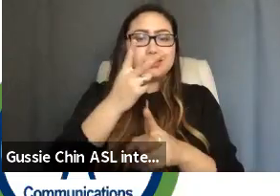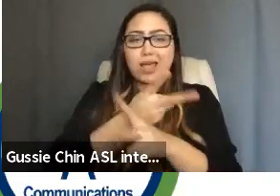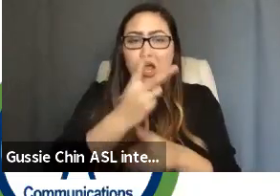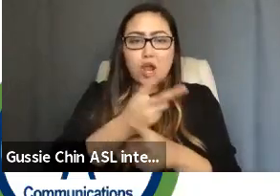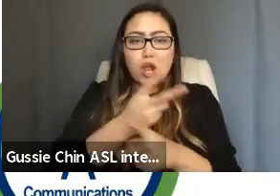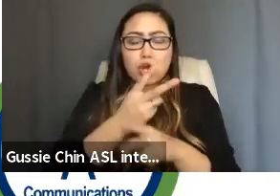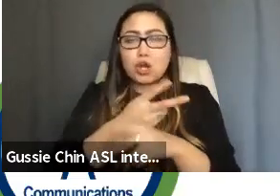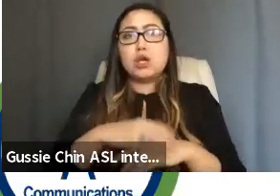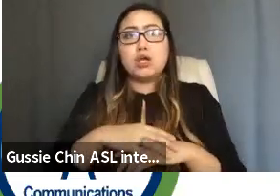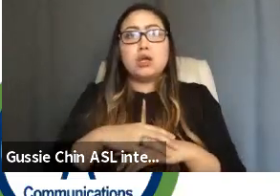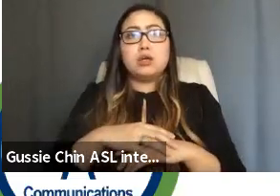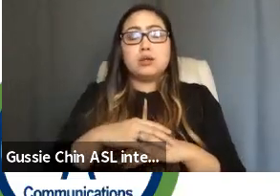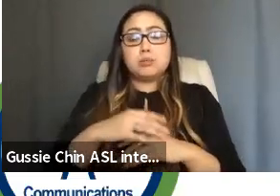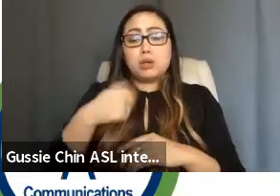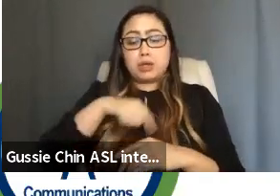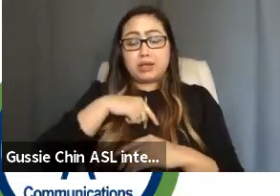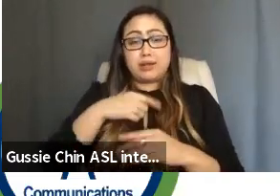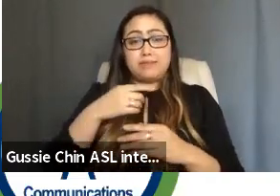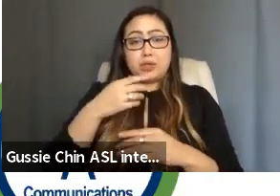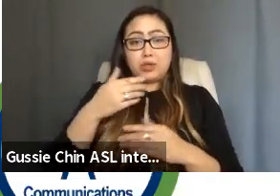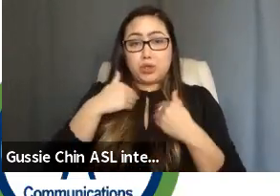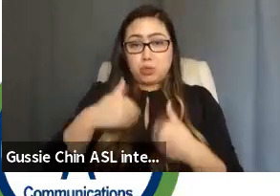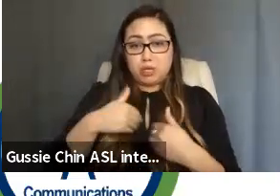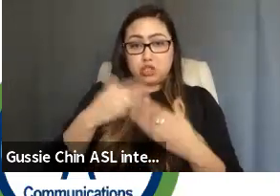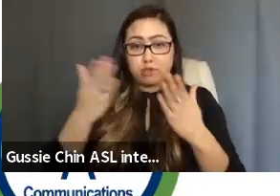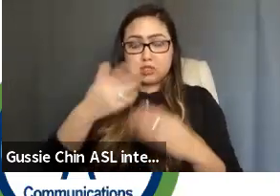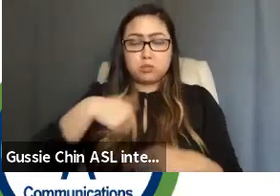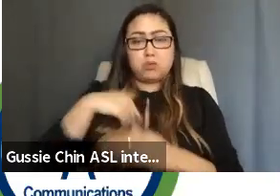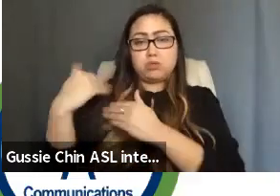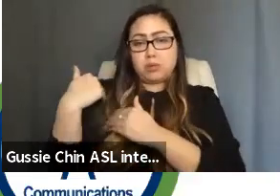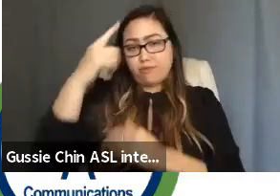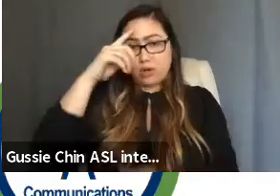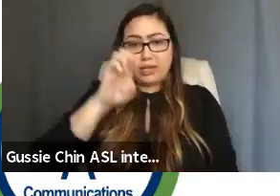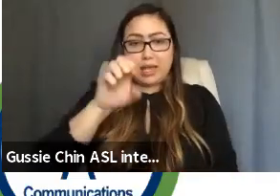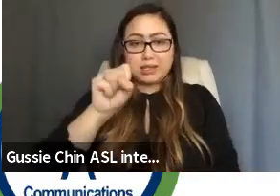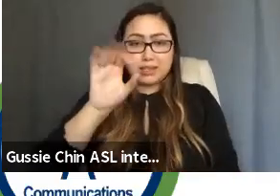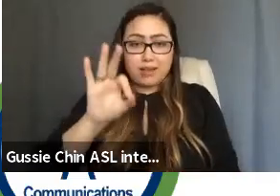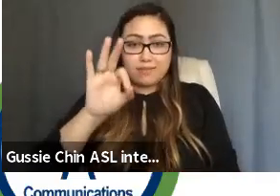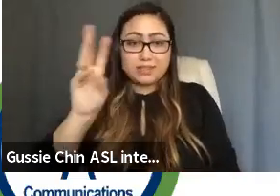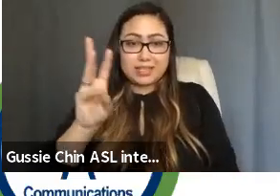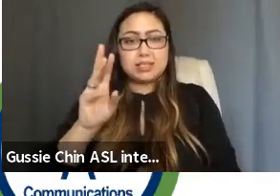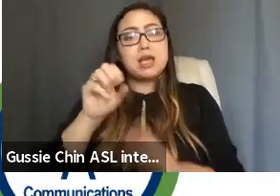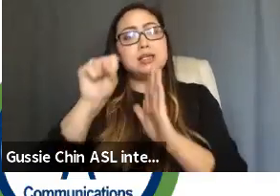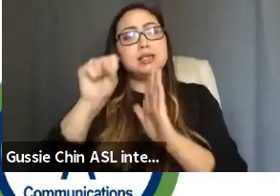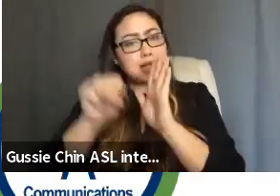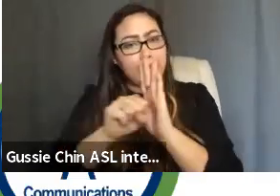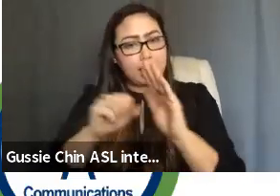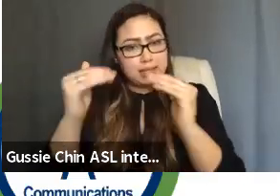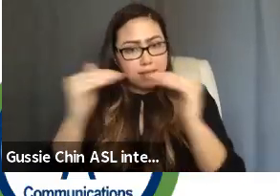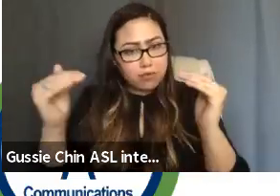Services, we are responsible for the coordination of ESF 6 at the state level. As Lewis said before,